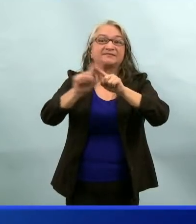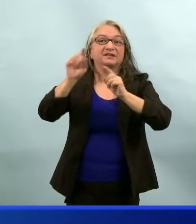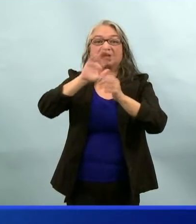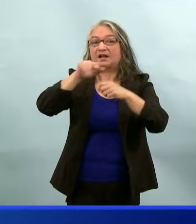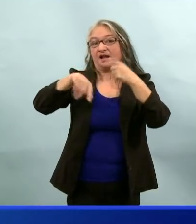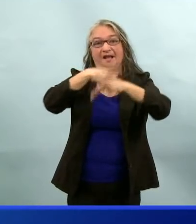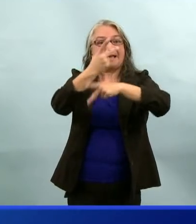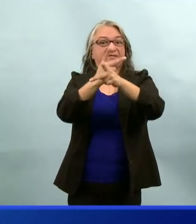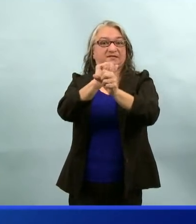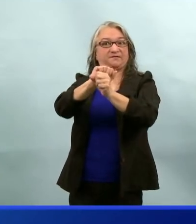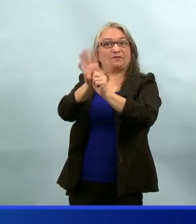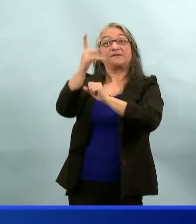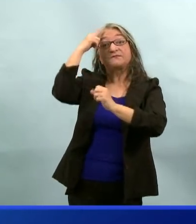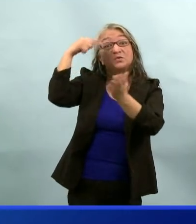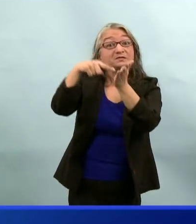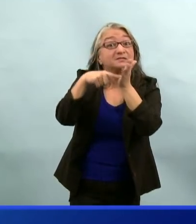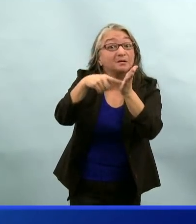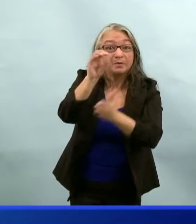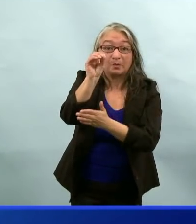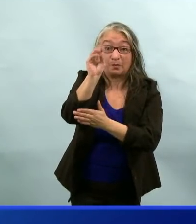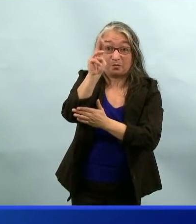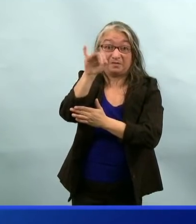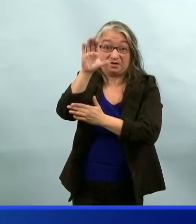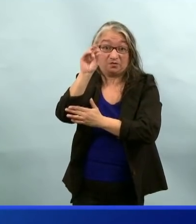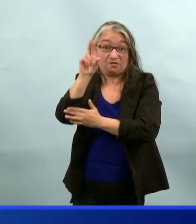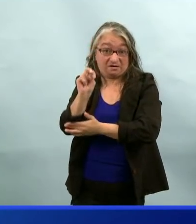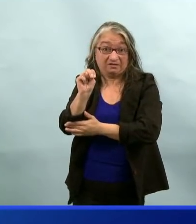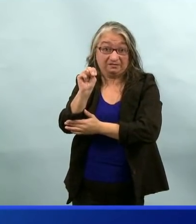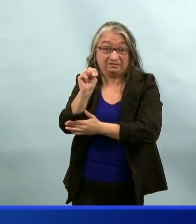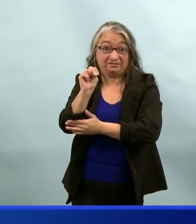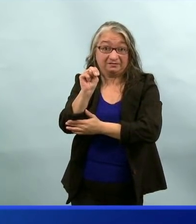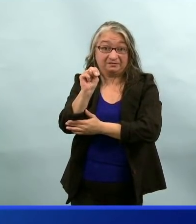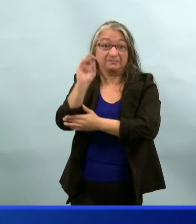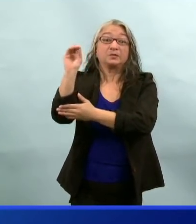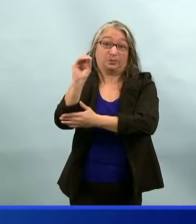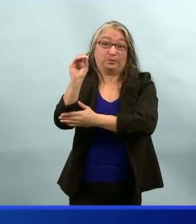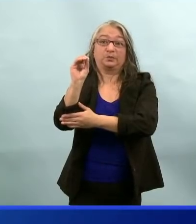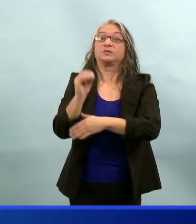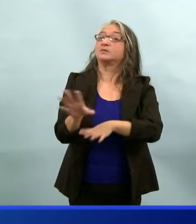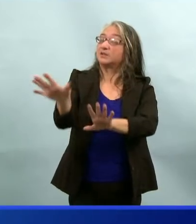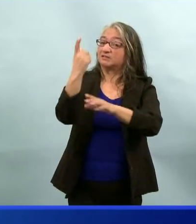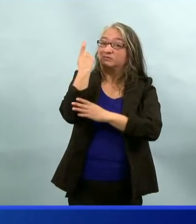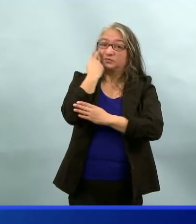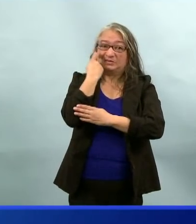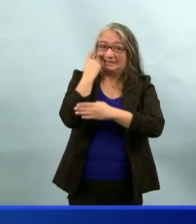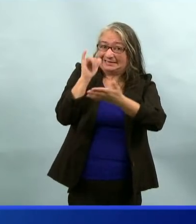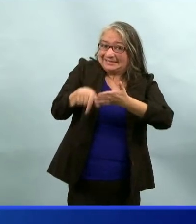with the first case of omicron the omicron variant appearing in manitoba this week many of us are